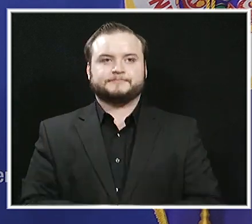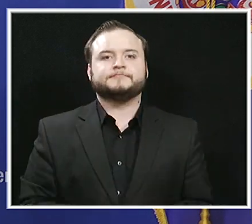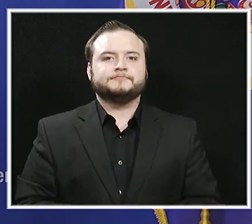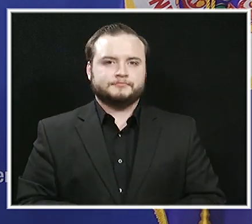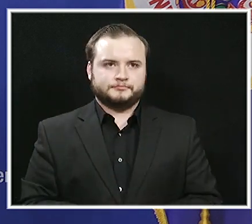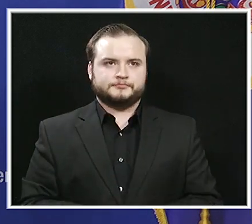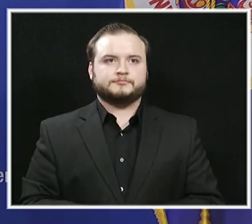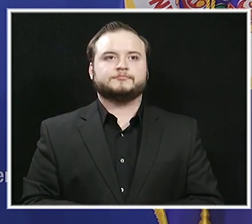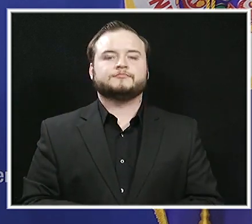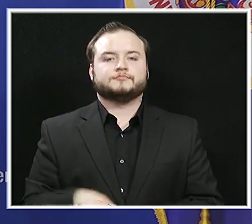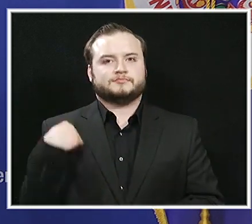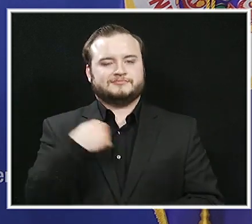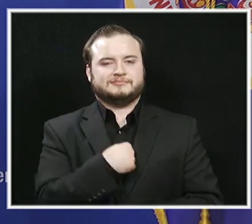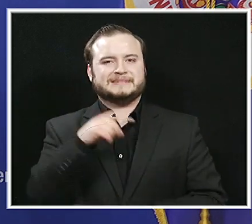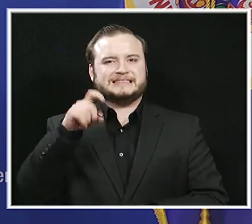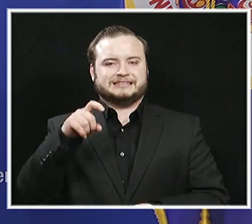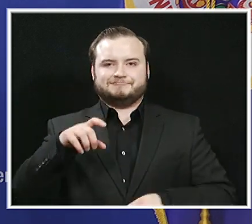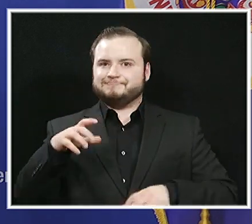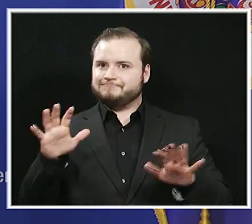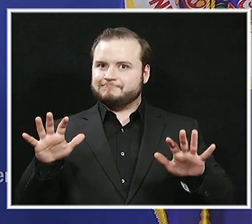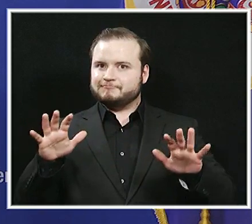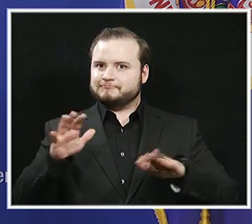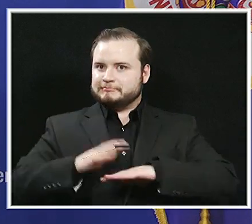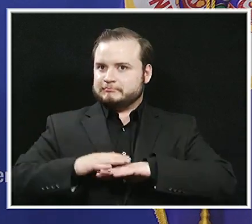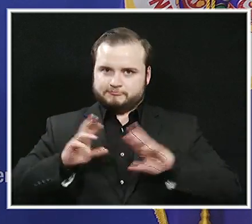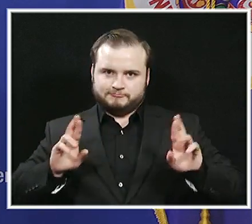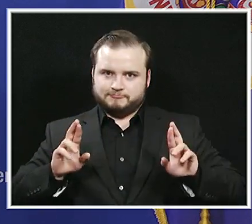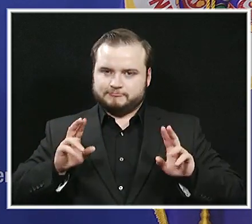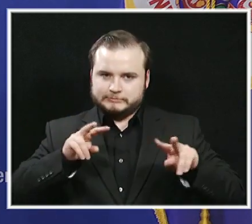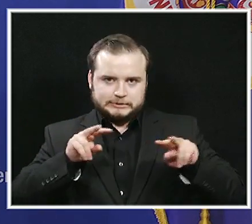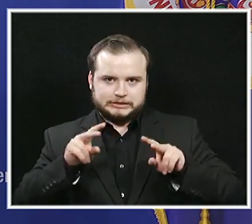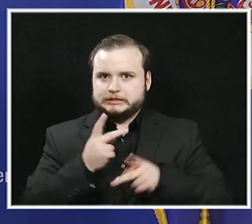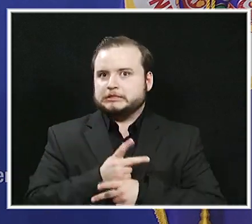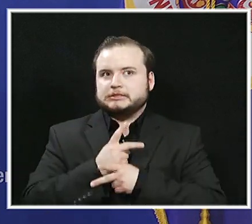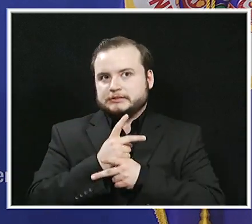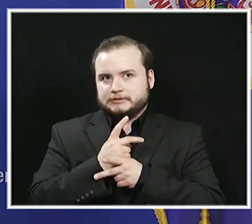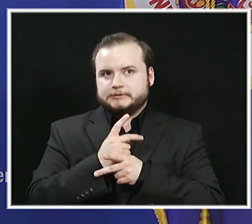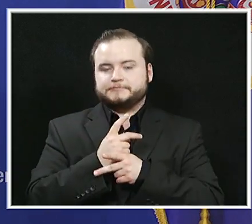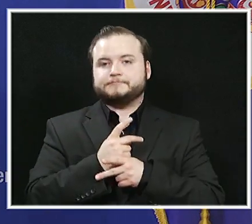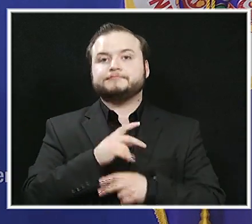So those are just examples of how quickly things can change, to the governor's point about the need to be